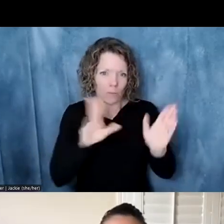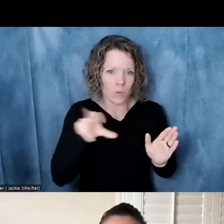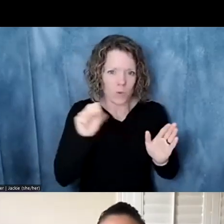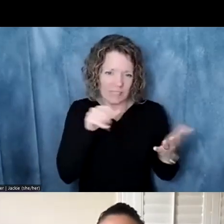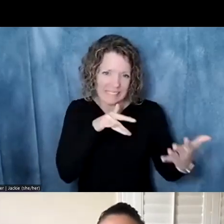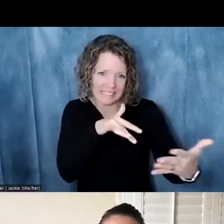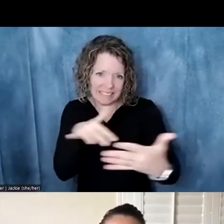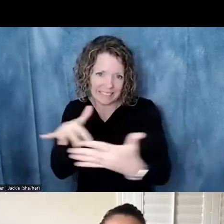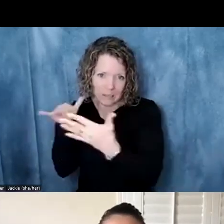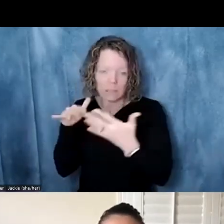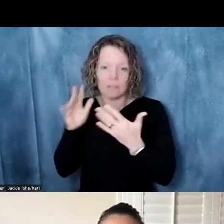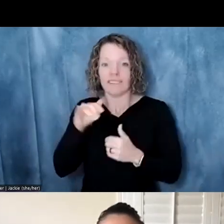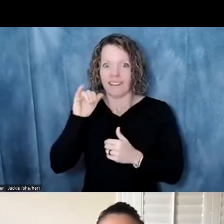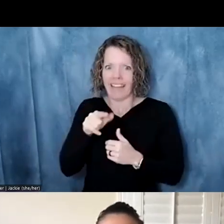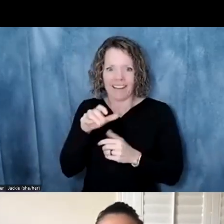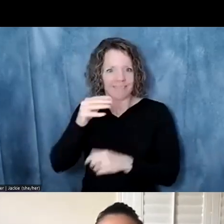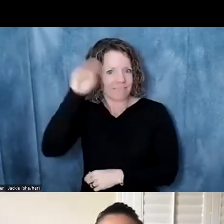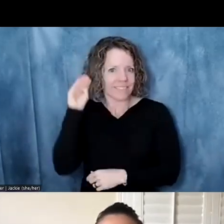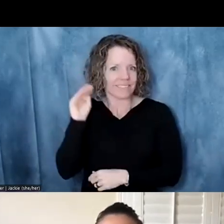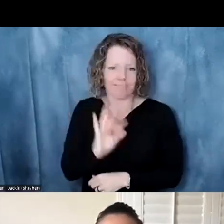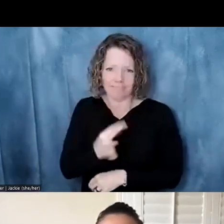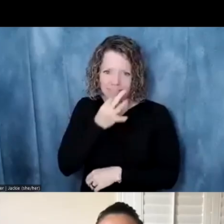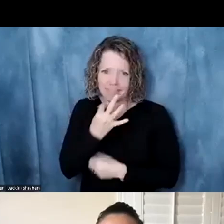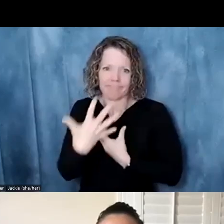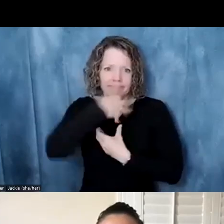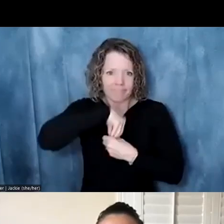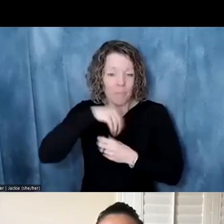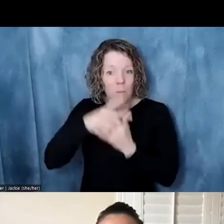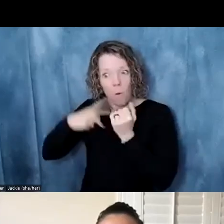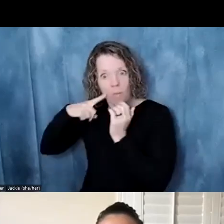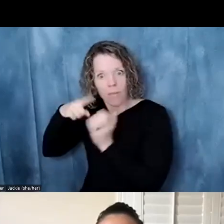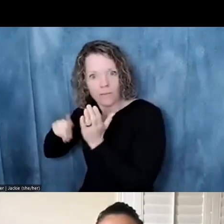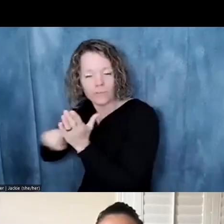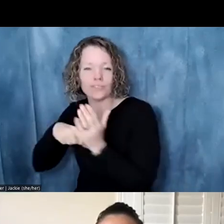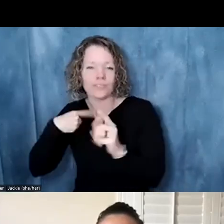work and academic research that is informed by community engagement and health equity.